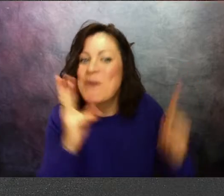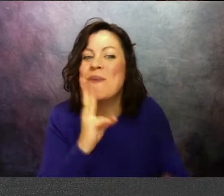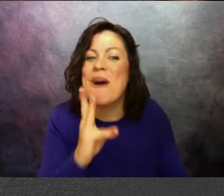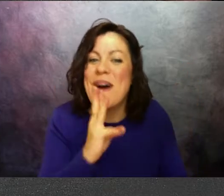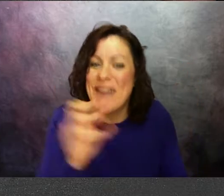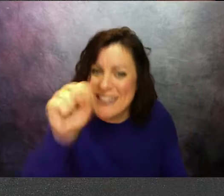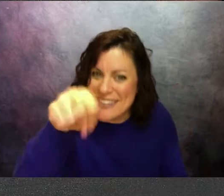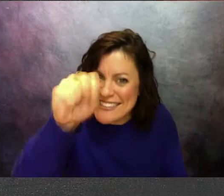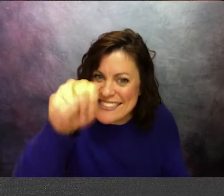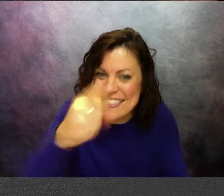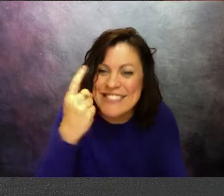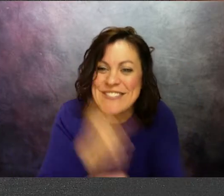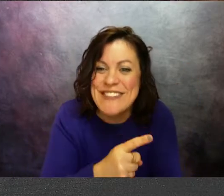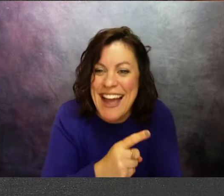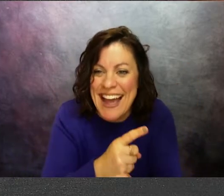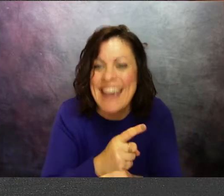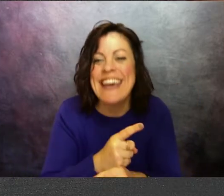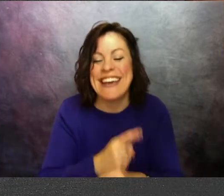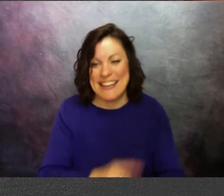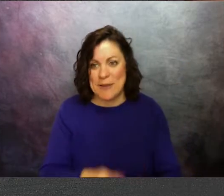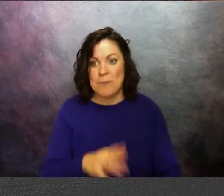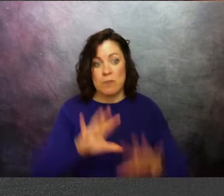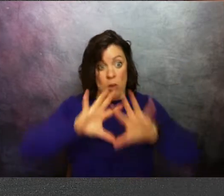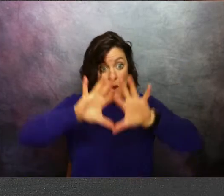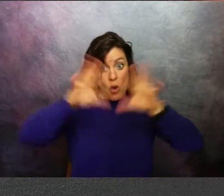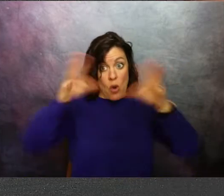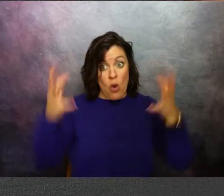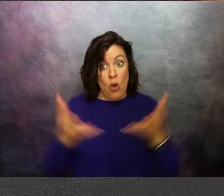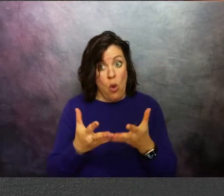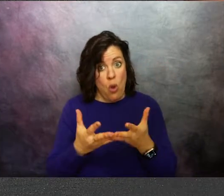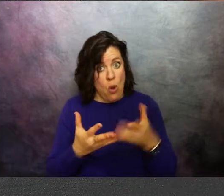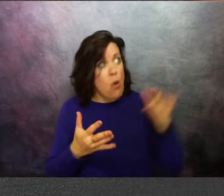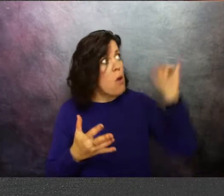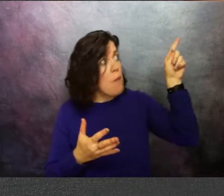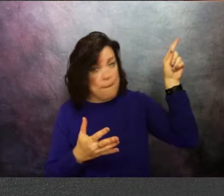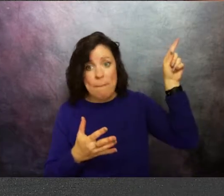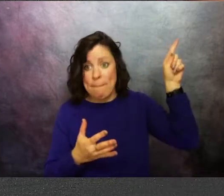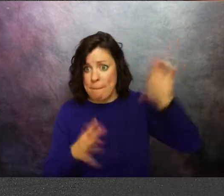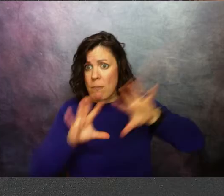Right. And you can see on the globe, there's lots of water on the globe too.